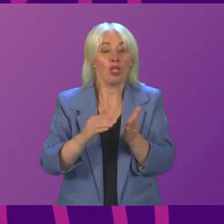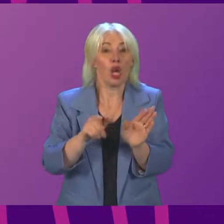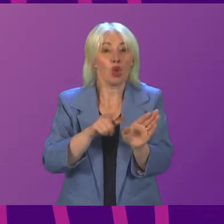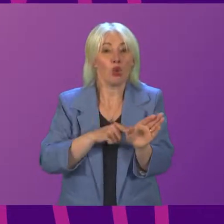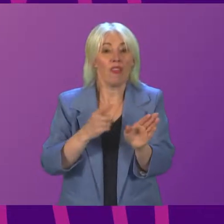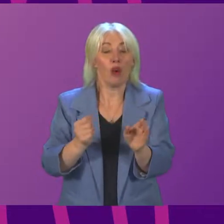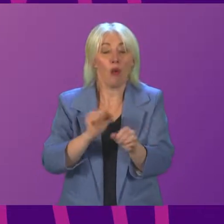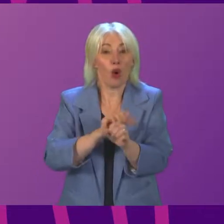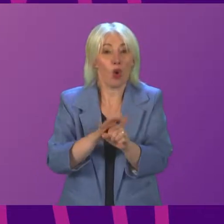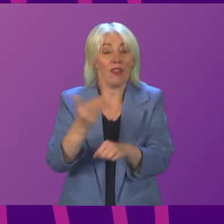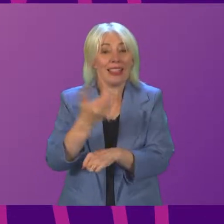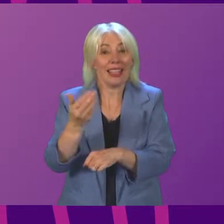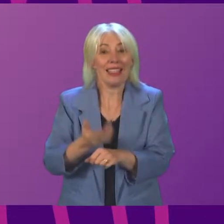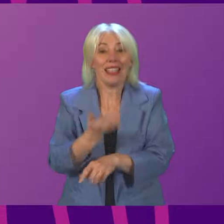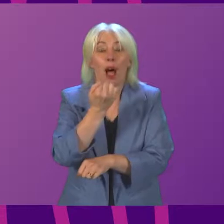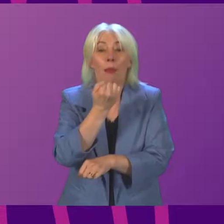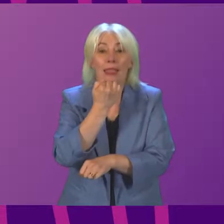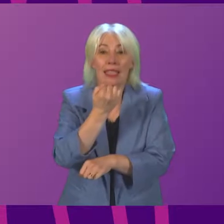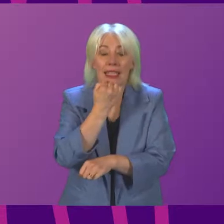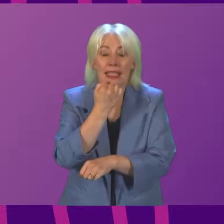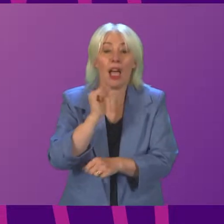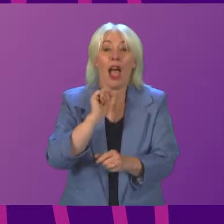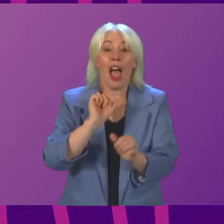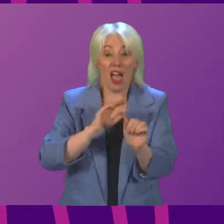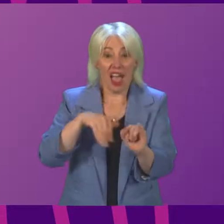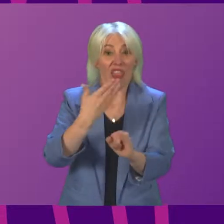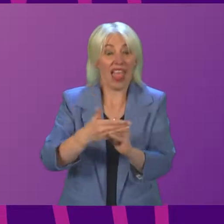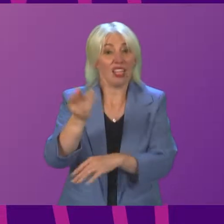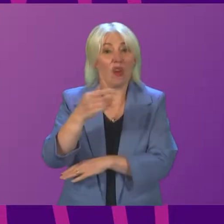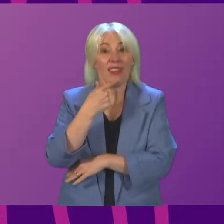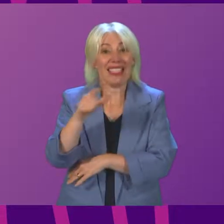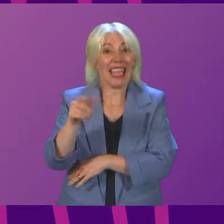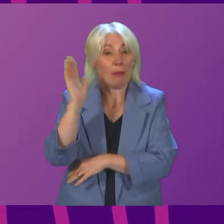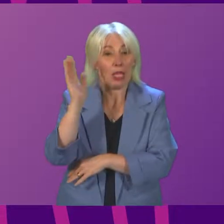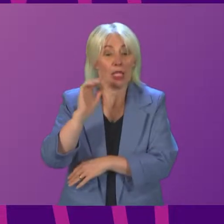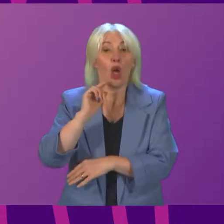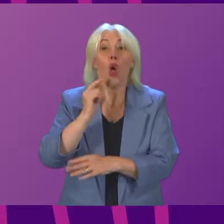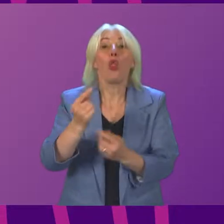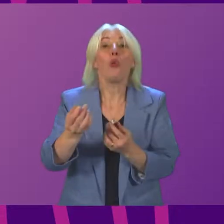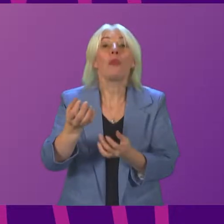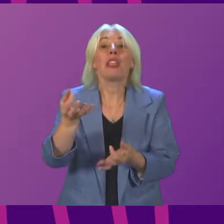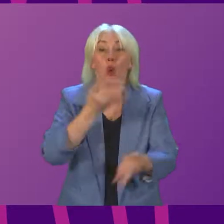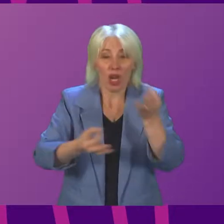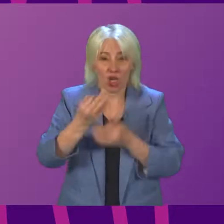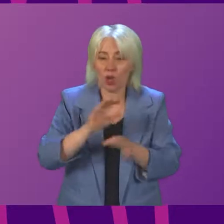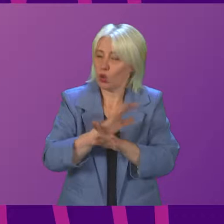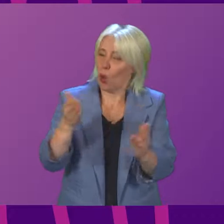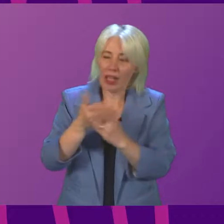update. The cabinet secretary will take questions at the end of his statement, so there should be no interventions or interruptions.